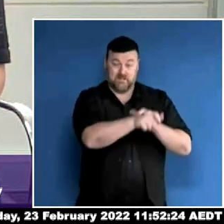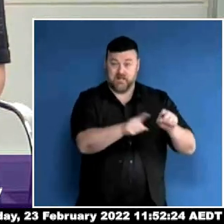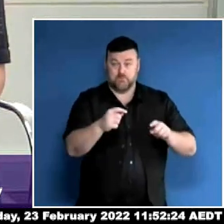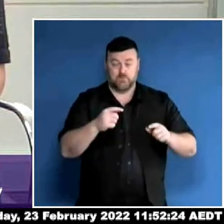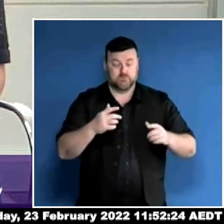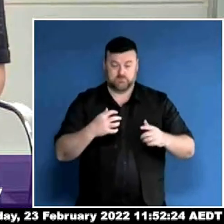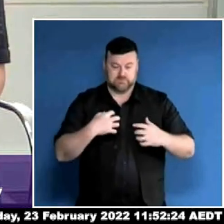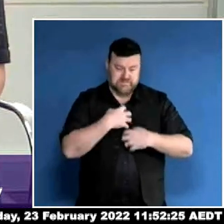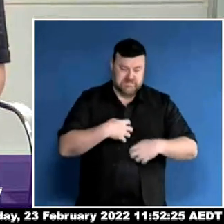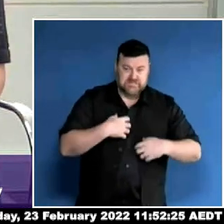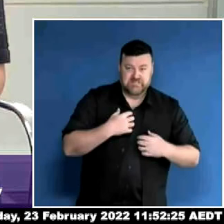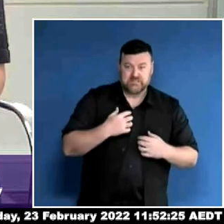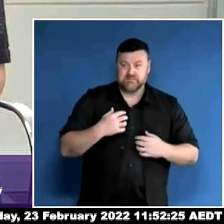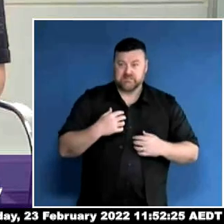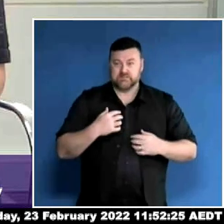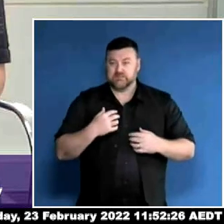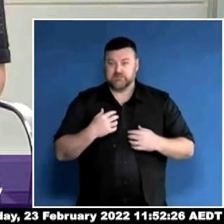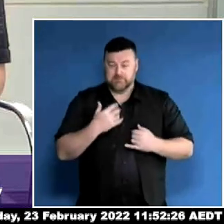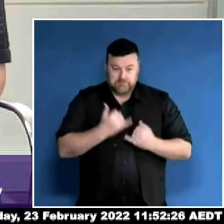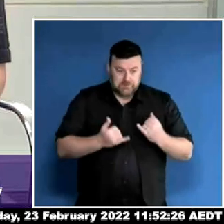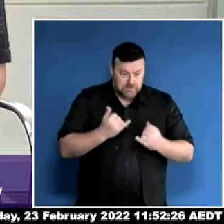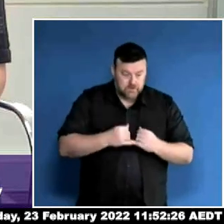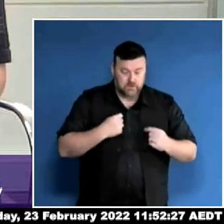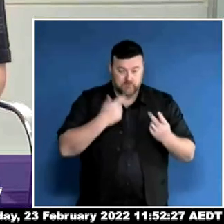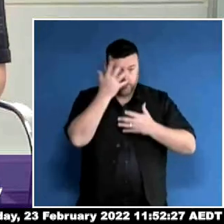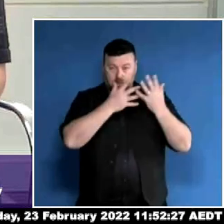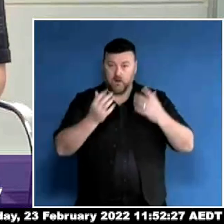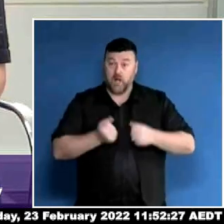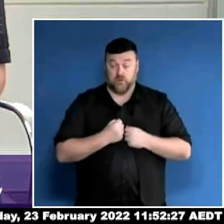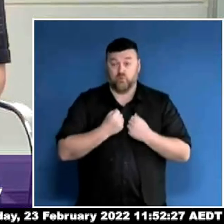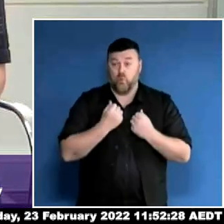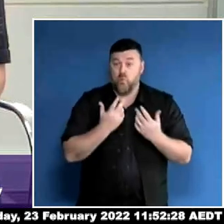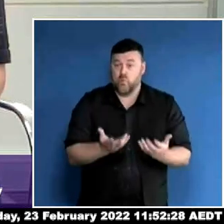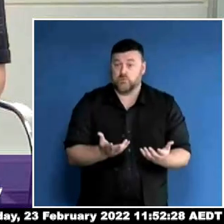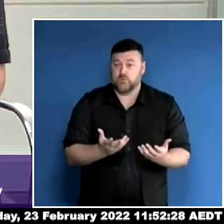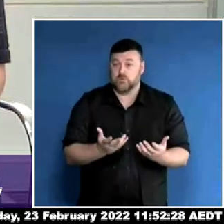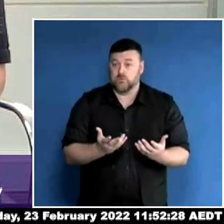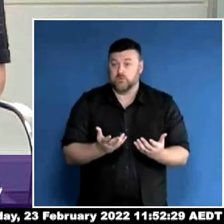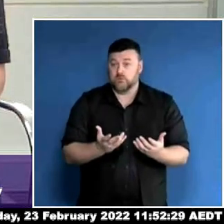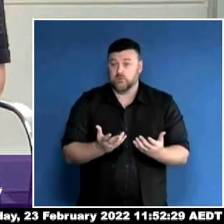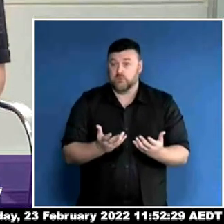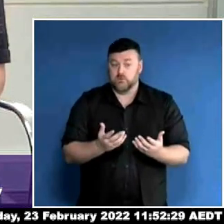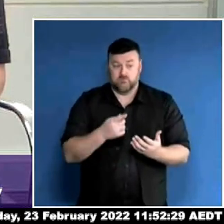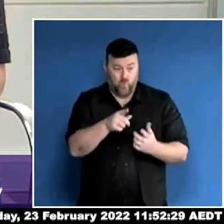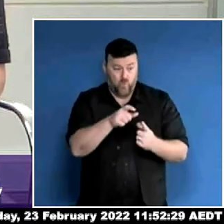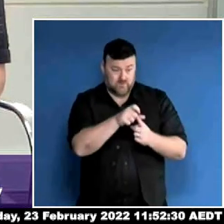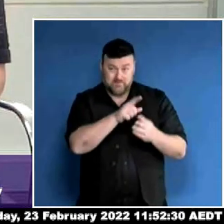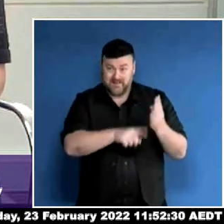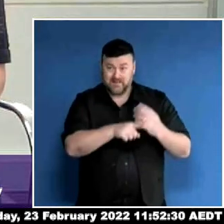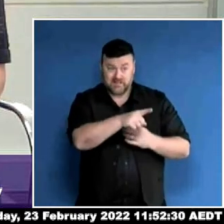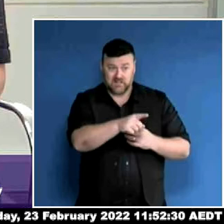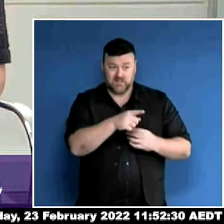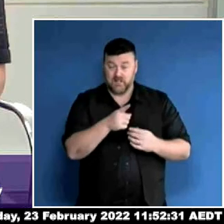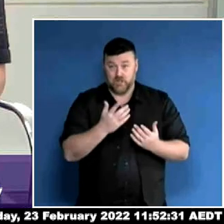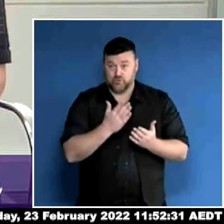Exhaustion, which is a risk. It's a risky thing to exhaust a disabled person. We have only got so many spoons, so much energy for our days, often.